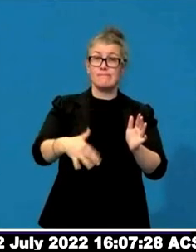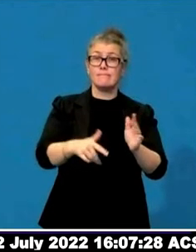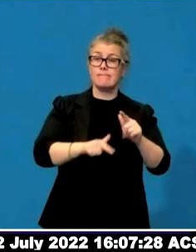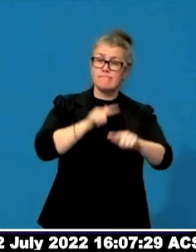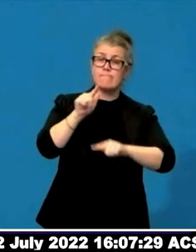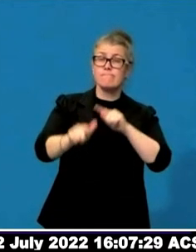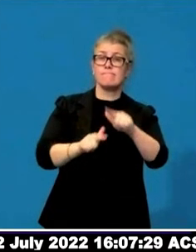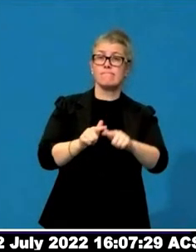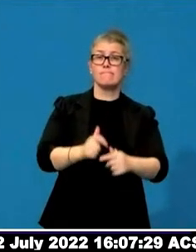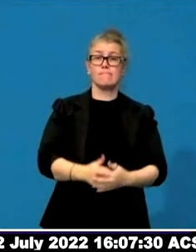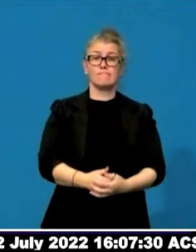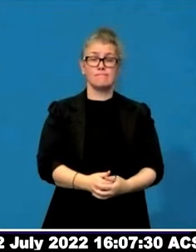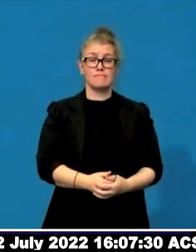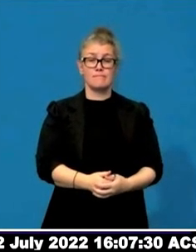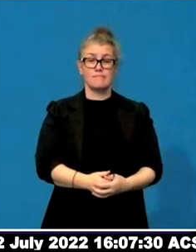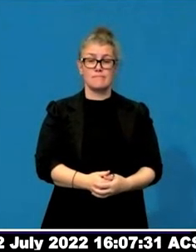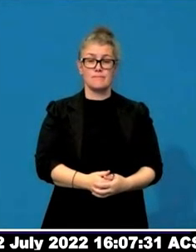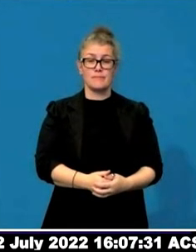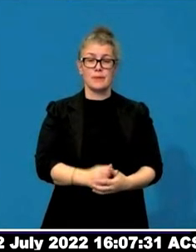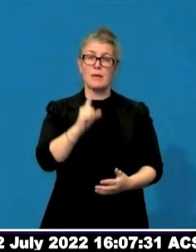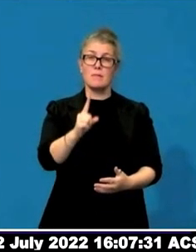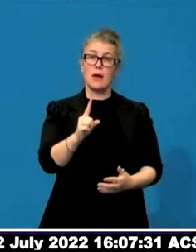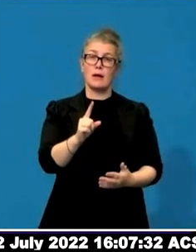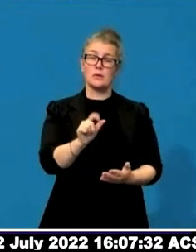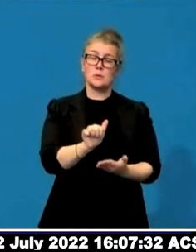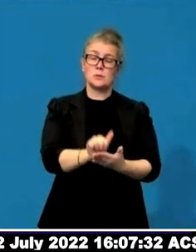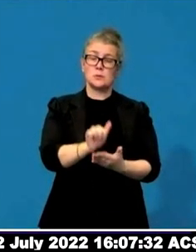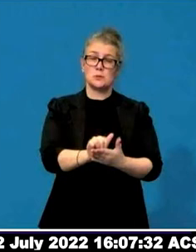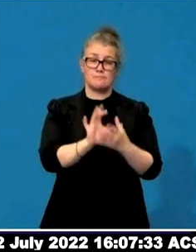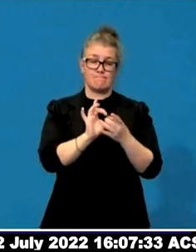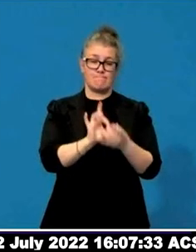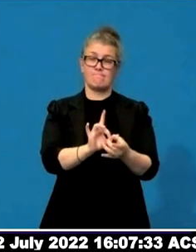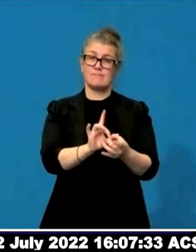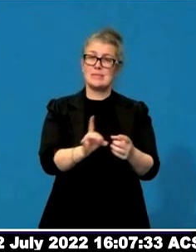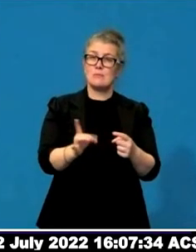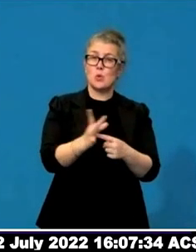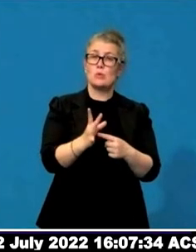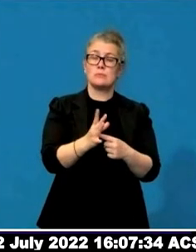but because of that connection, it's very important to be together. Yes.